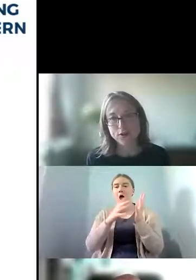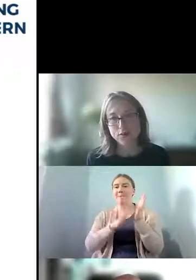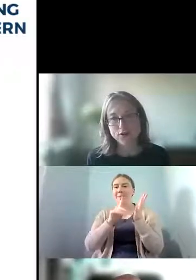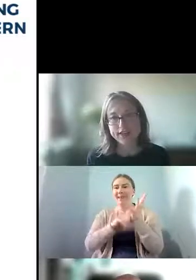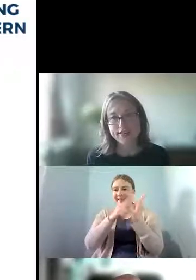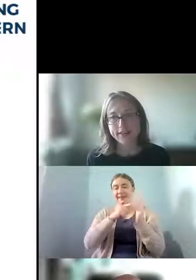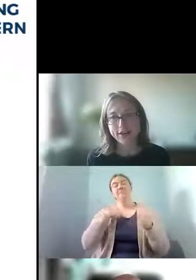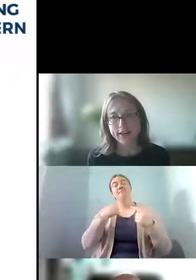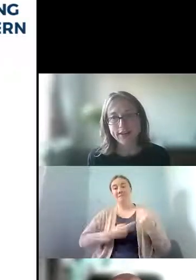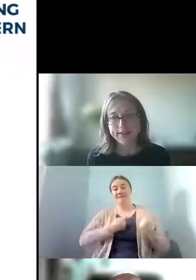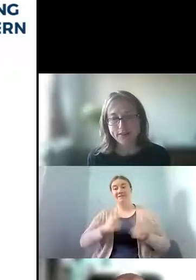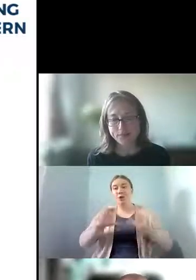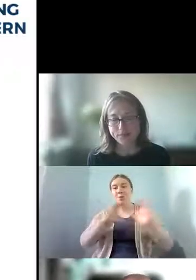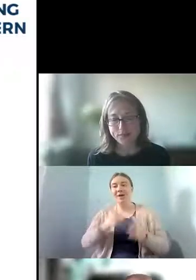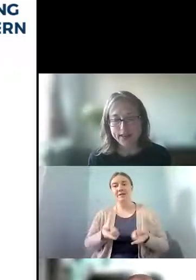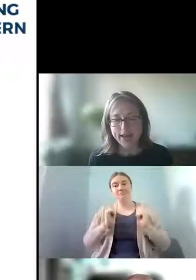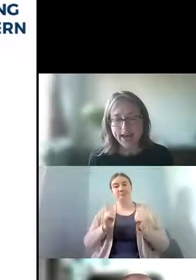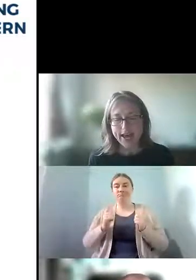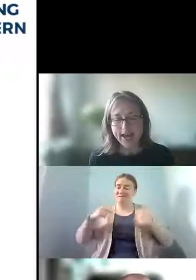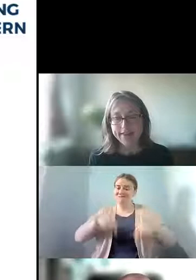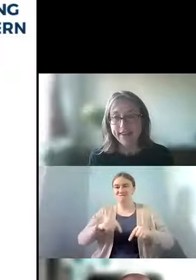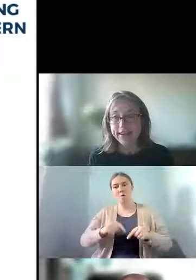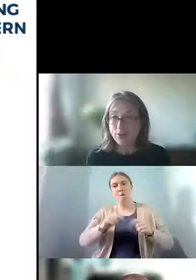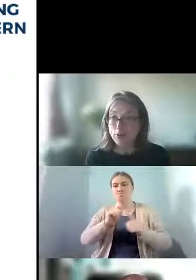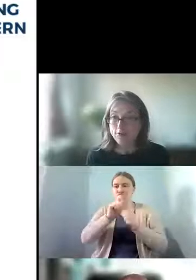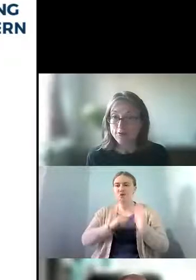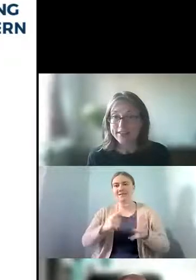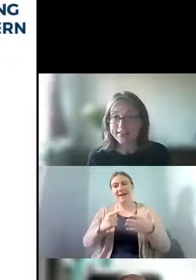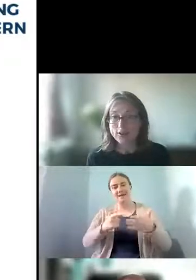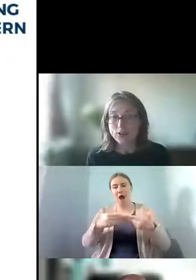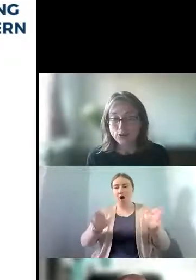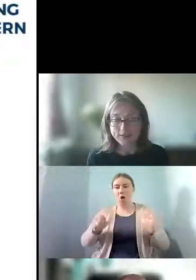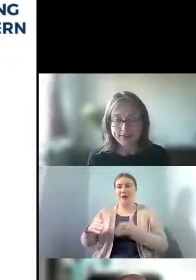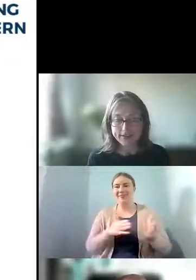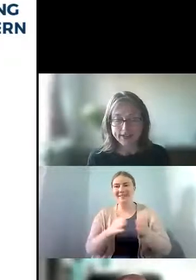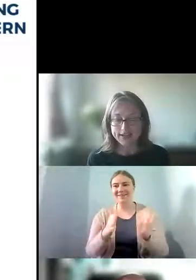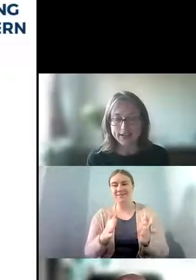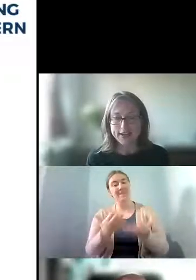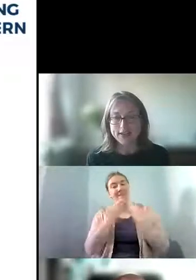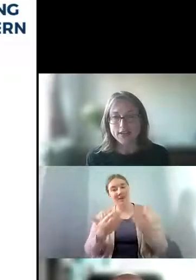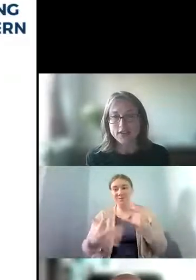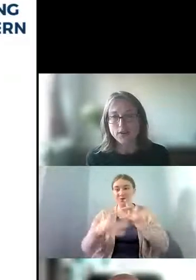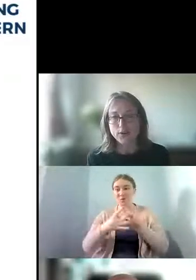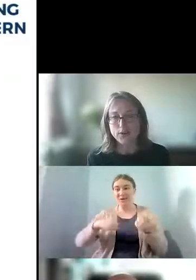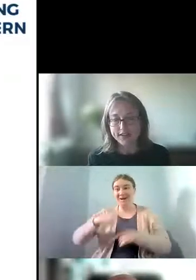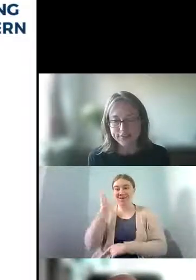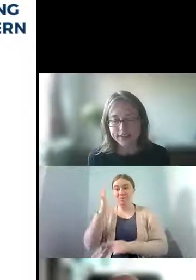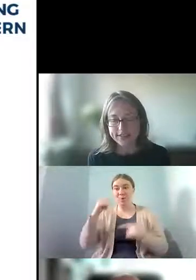project unlocking the severn and thank you all for attending our talk this evening so this event is